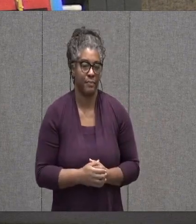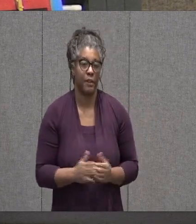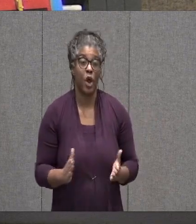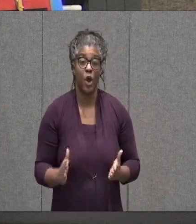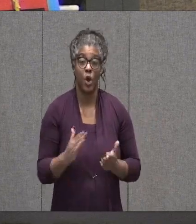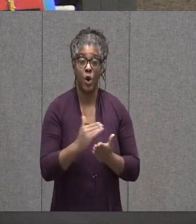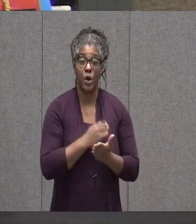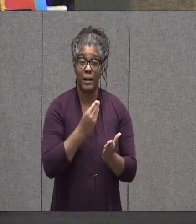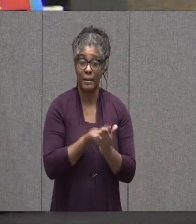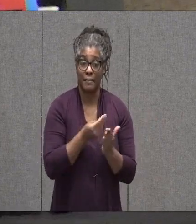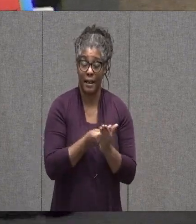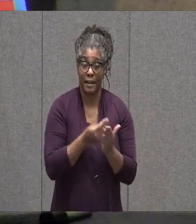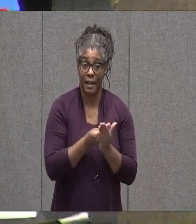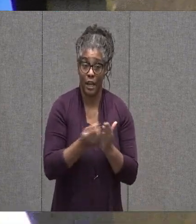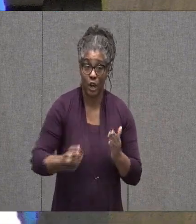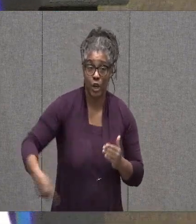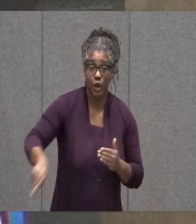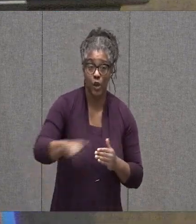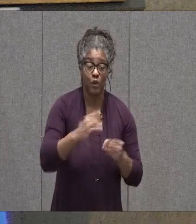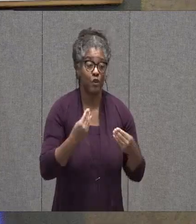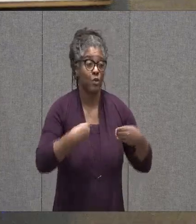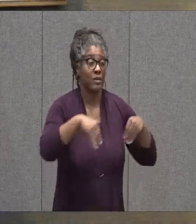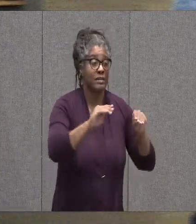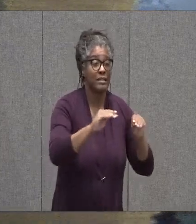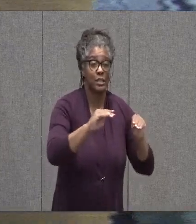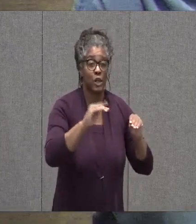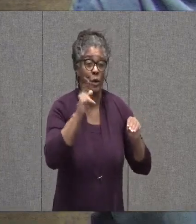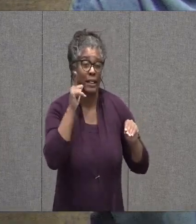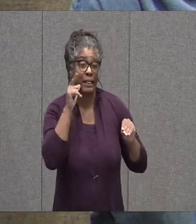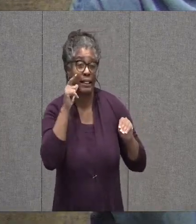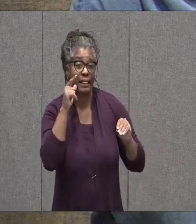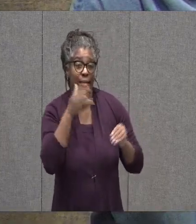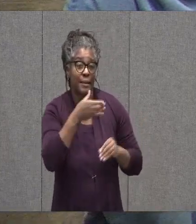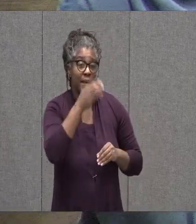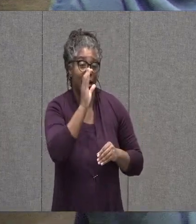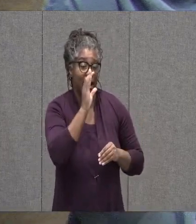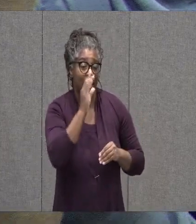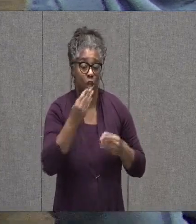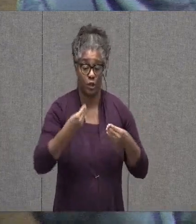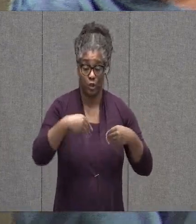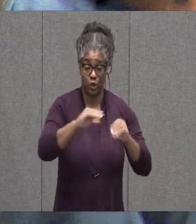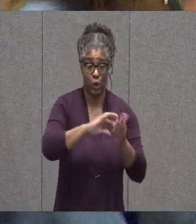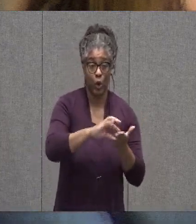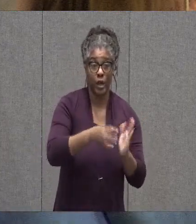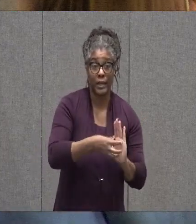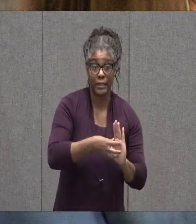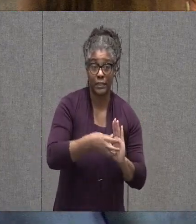Have you ever sold lemonade or cookies? Do you make some money?